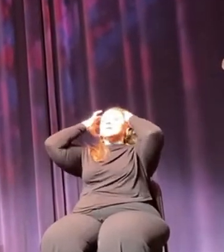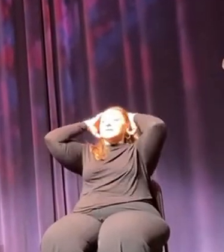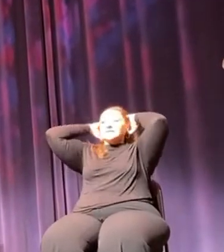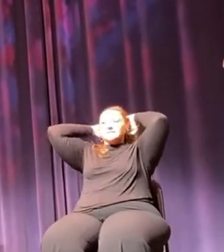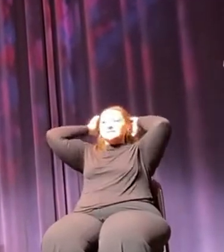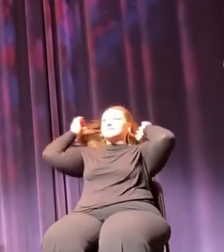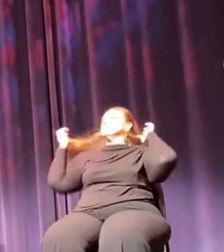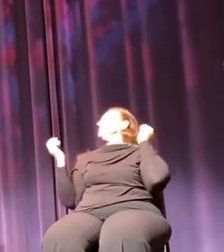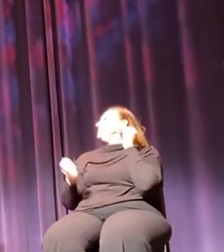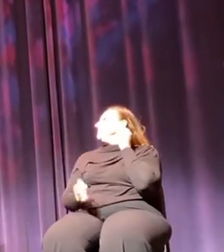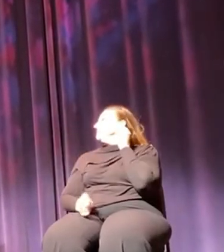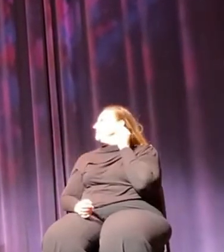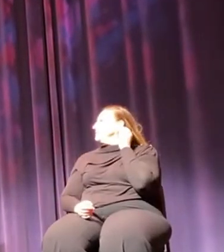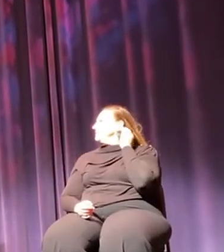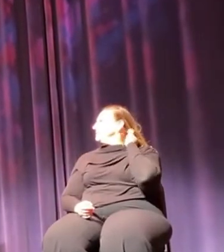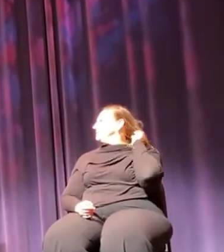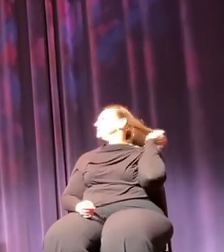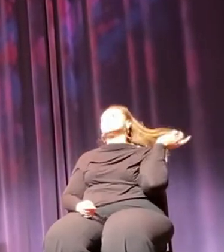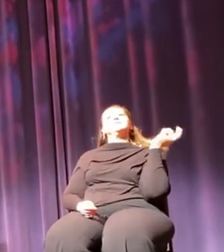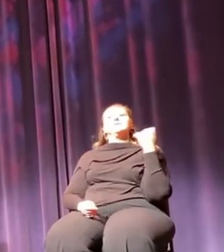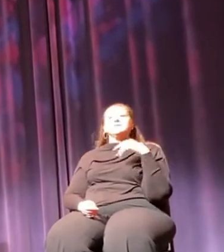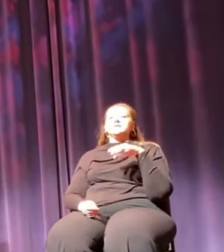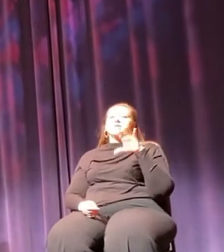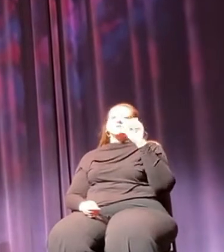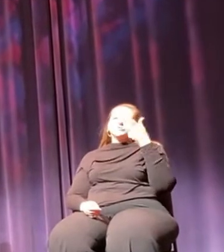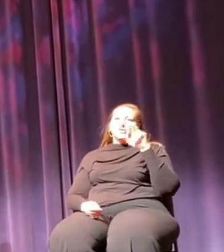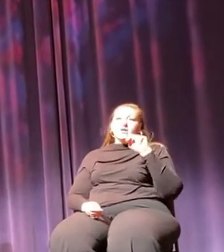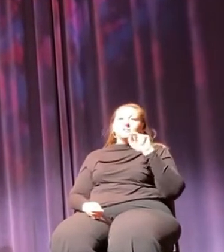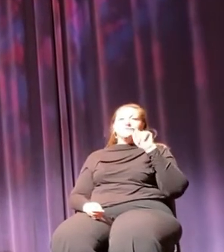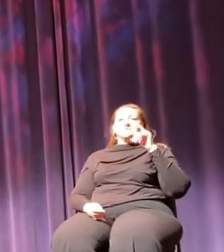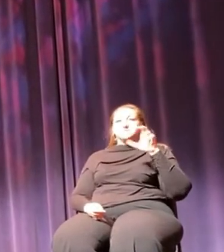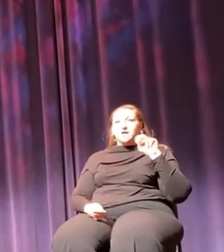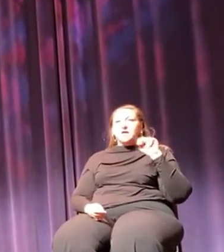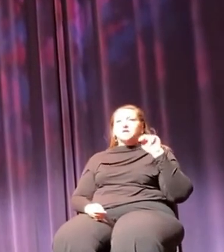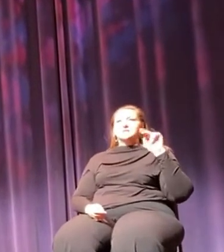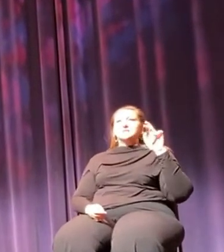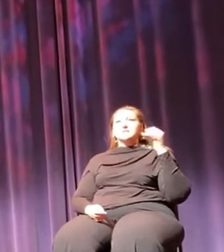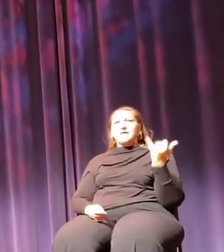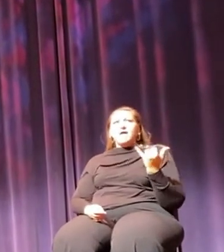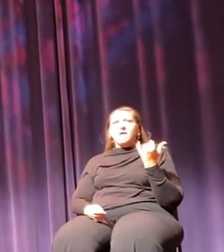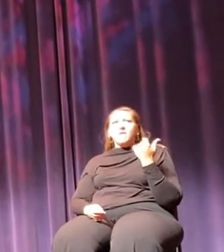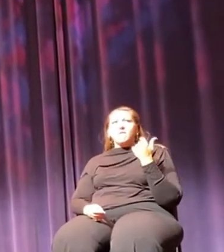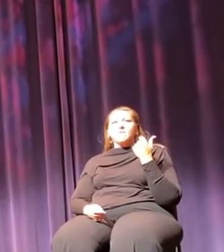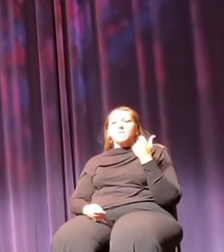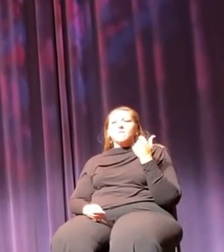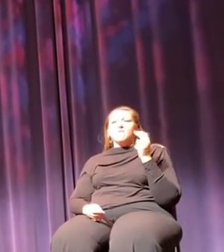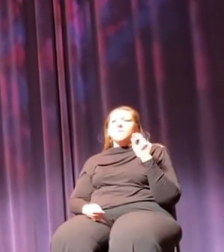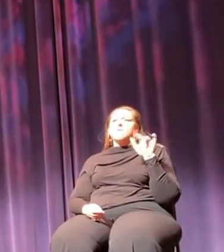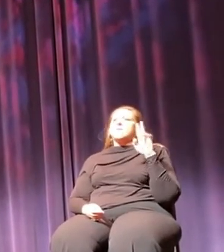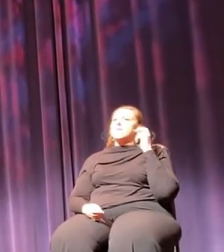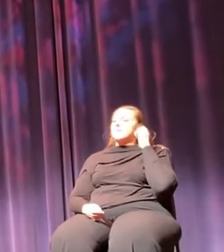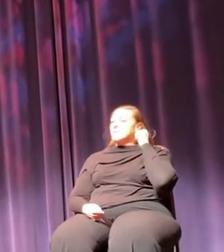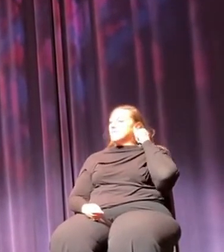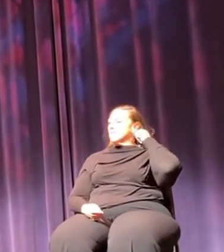(speaking in foreign language) Noun, the name of a dynasty.